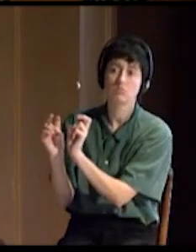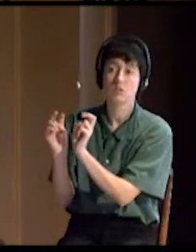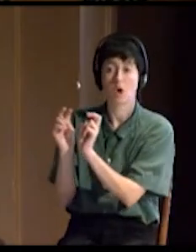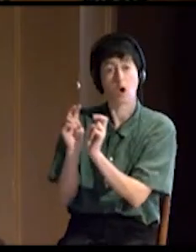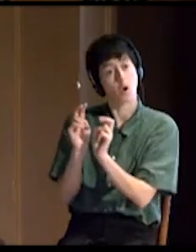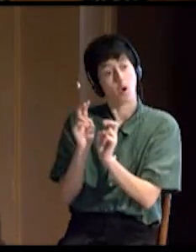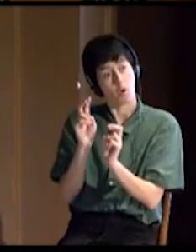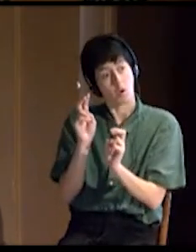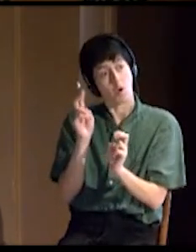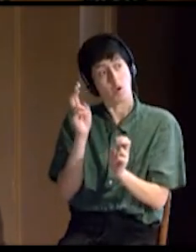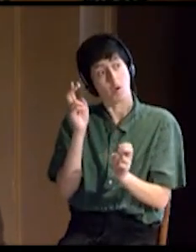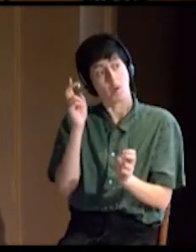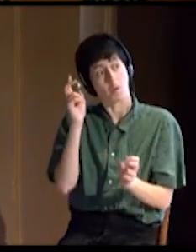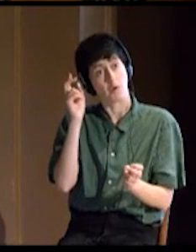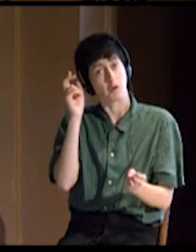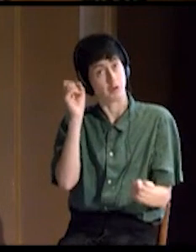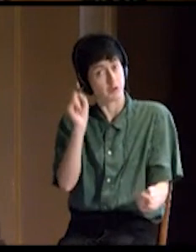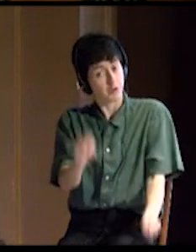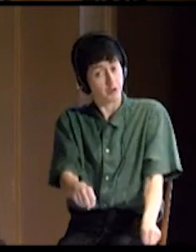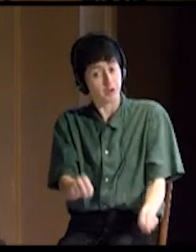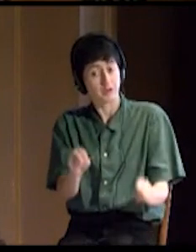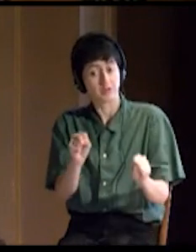And starting with the metabarcoding,